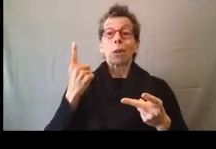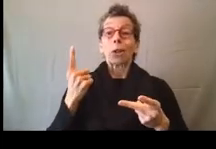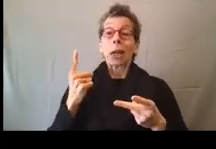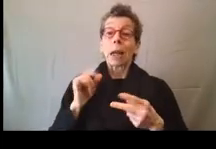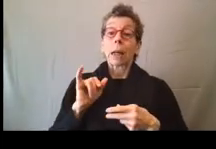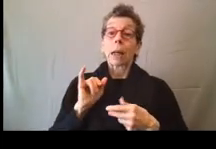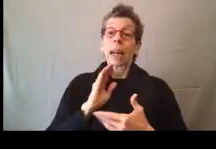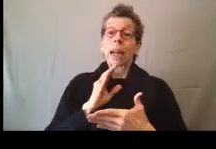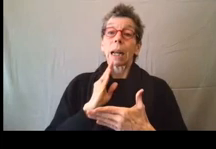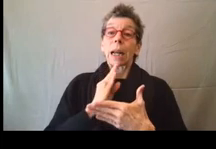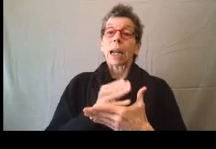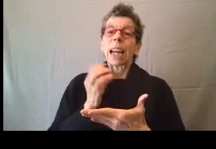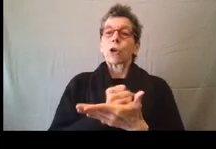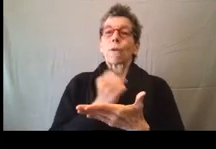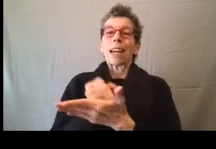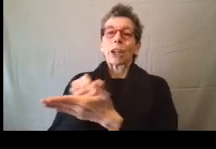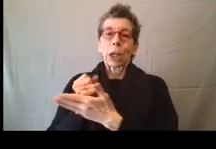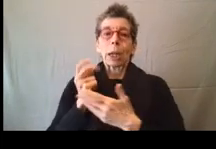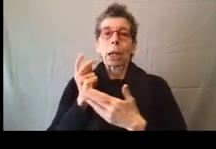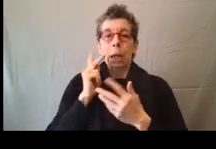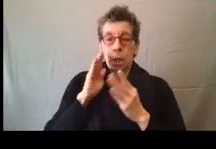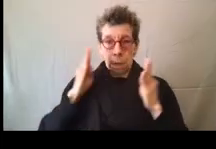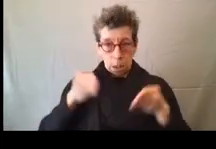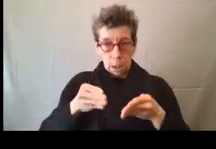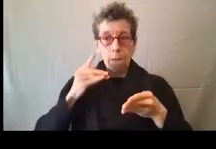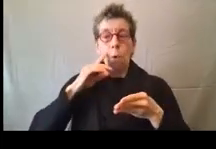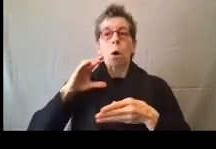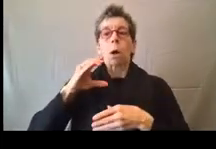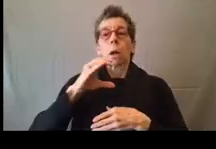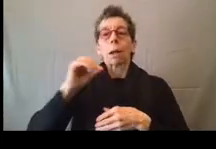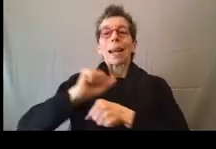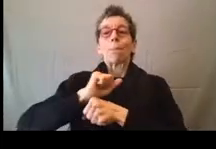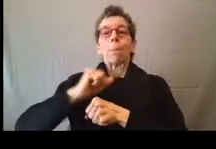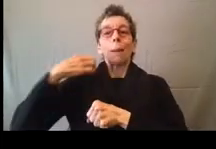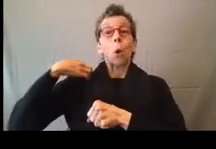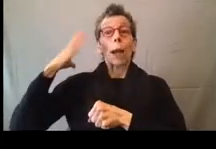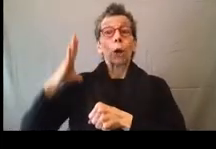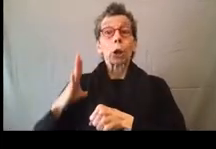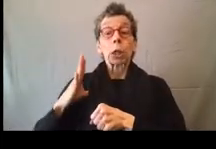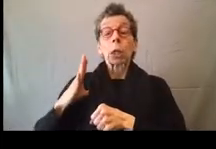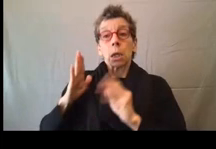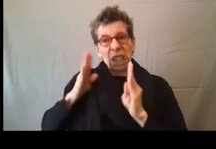directed at specific areas of concern for employers may be the most beneficial. So,